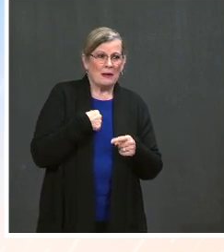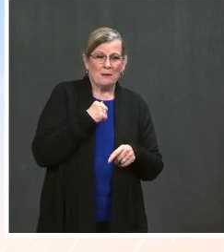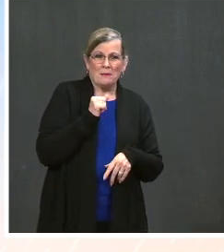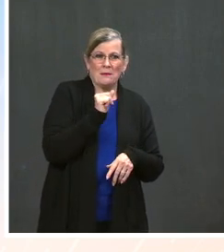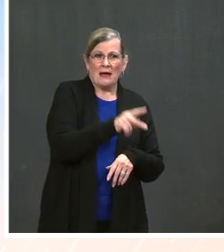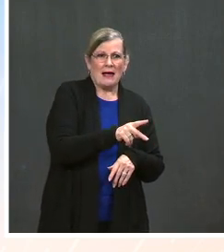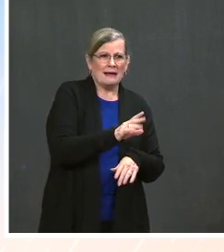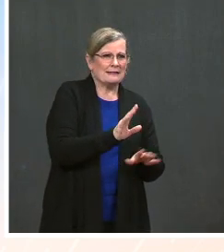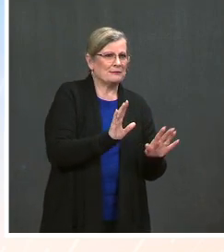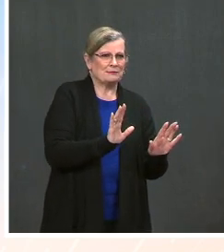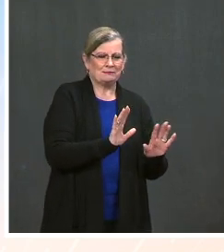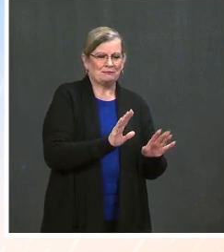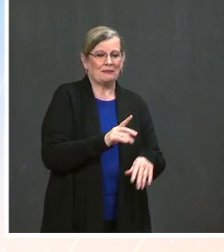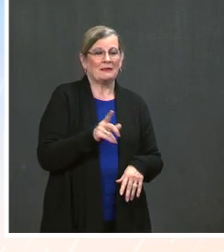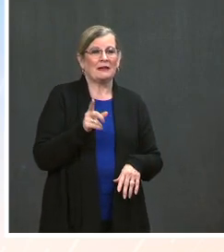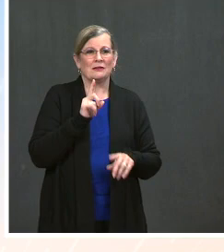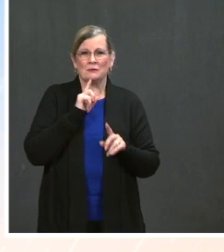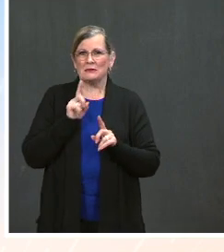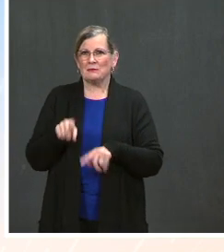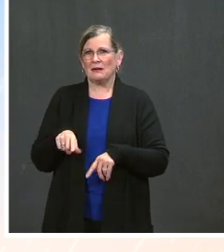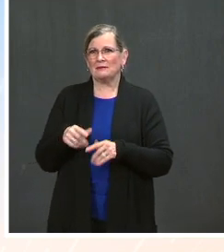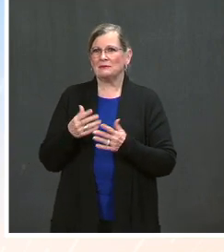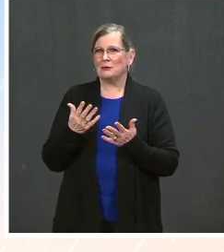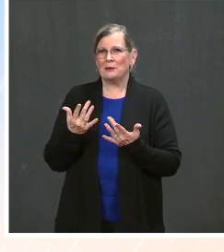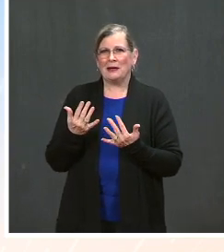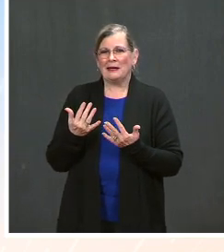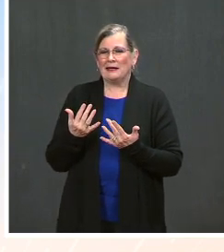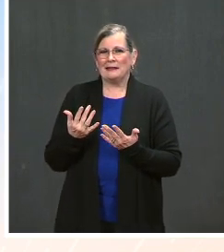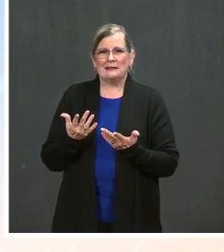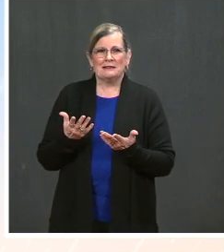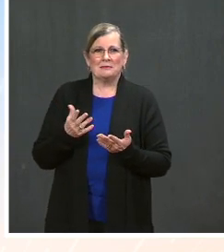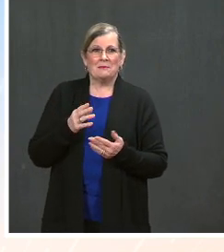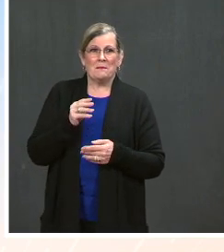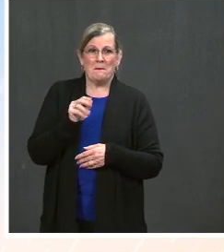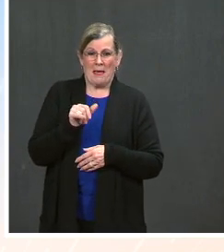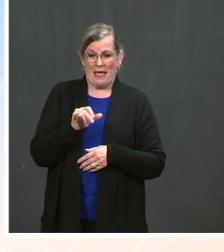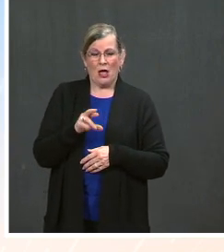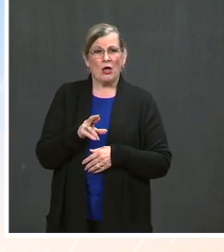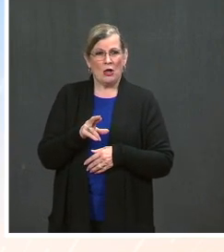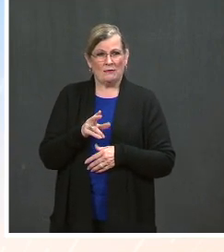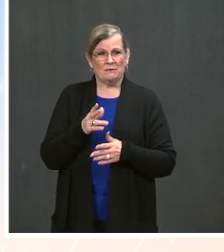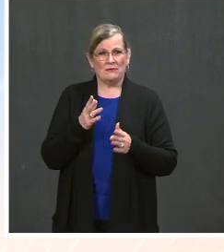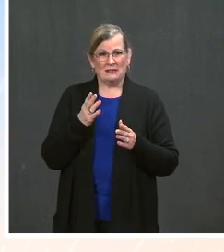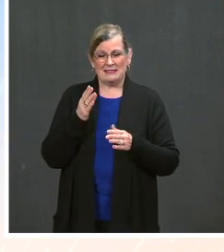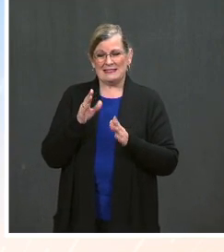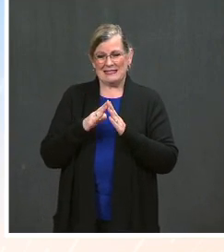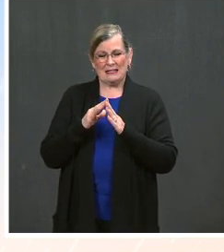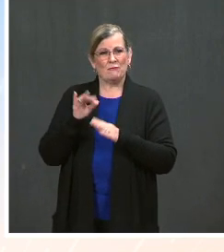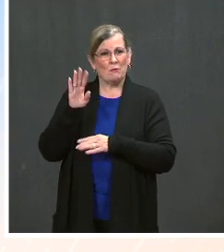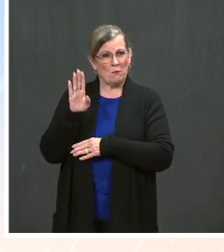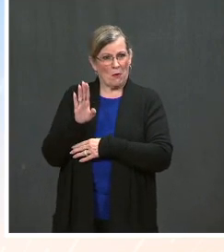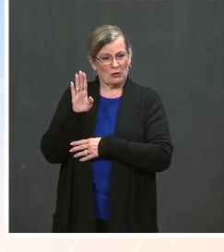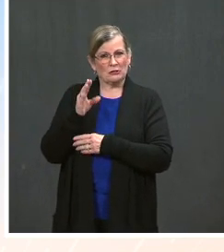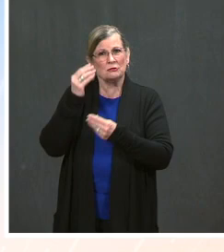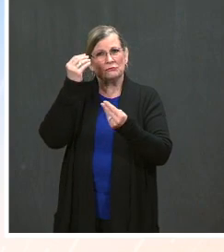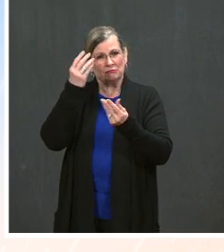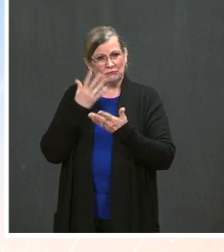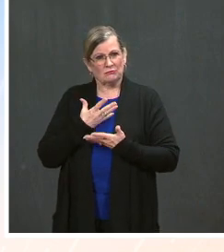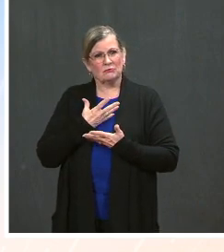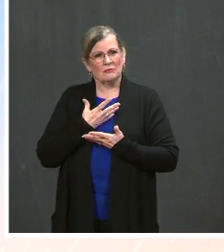I heard it every day. People want -- companies and -- people want people to come back into work, but people are still fearful. I think as we get through the next couple of weeks, or --